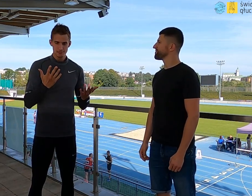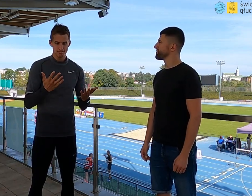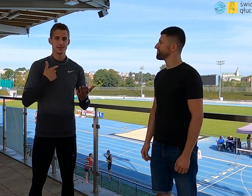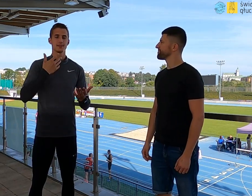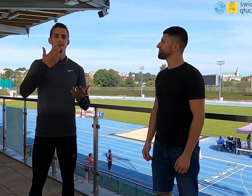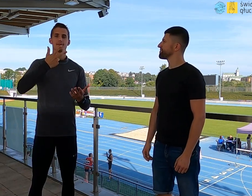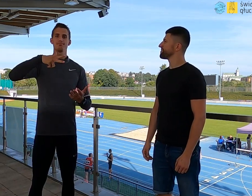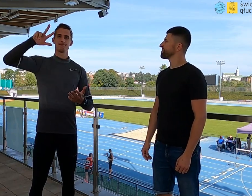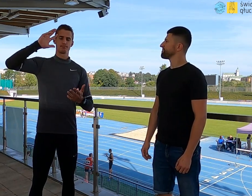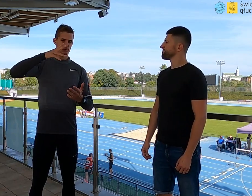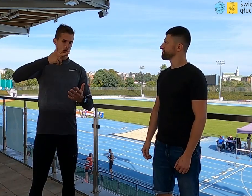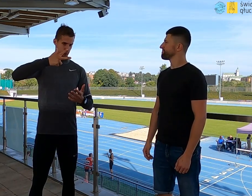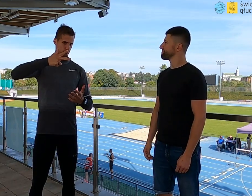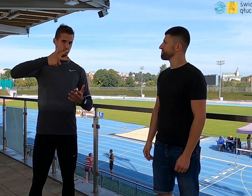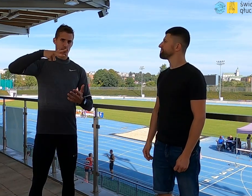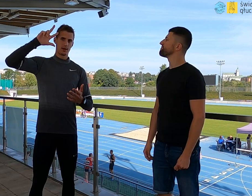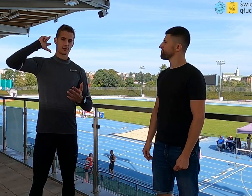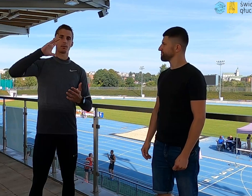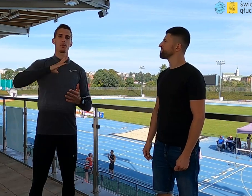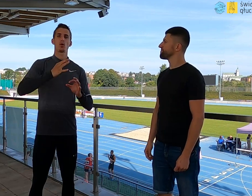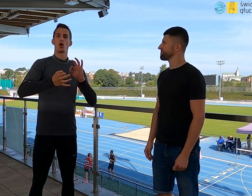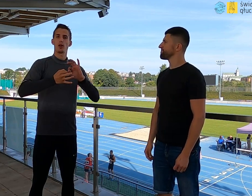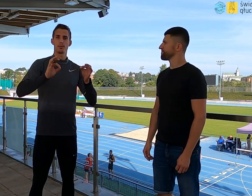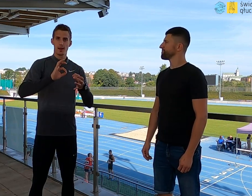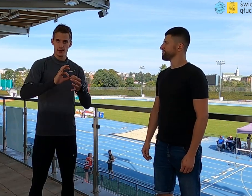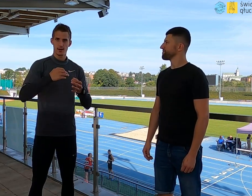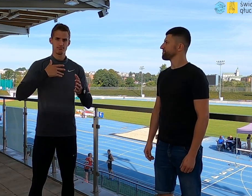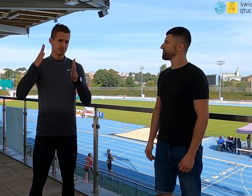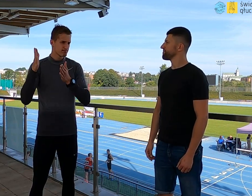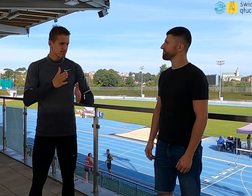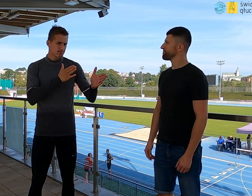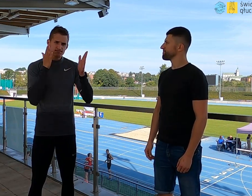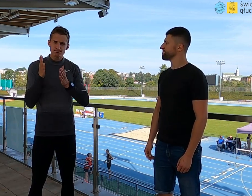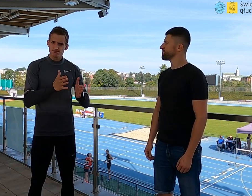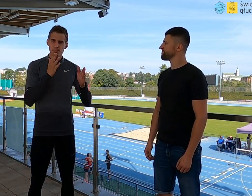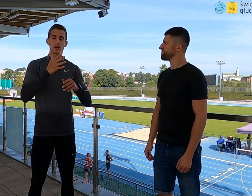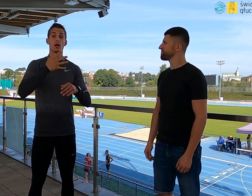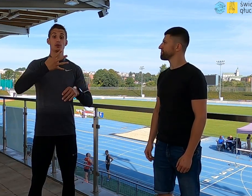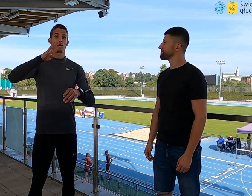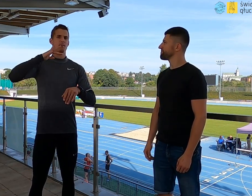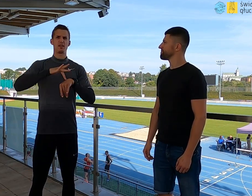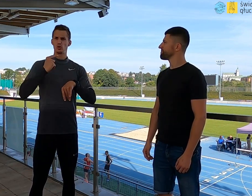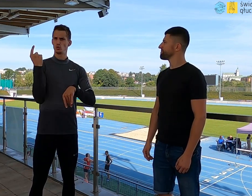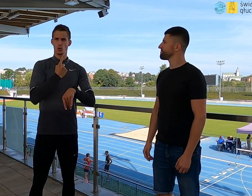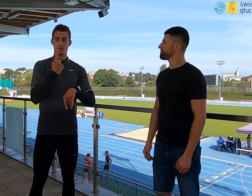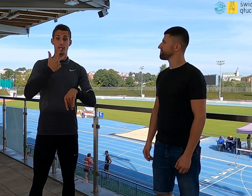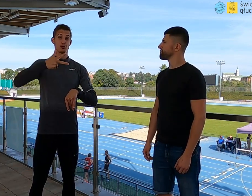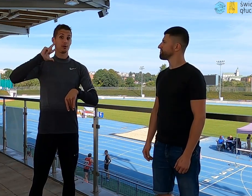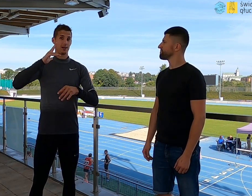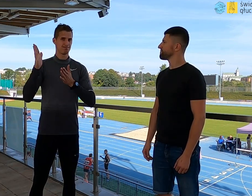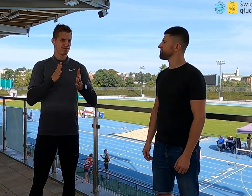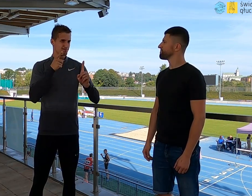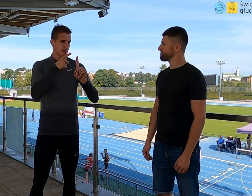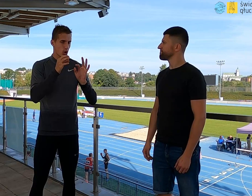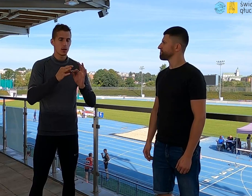Three years ago, the Olympics took place, I prepared for it, and four years ago I had a great result,